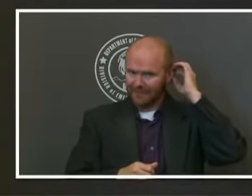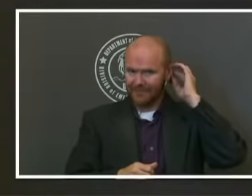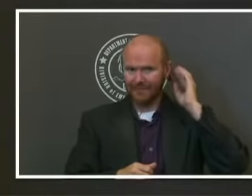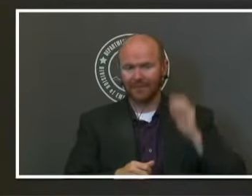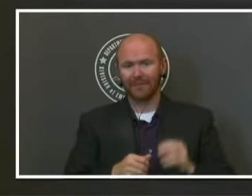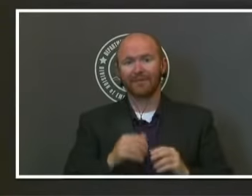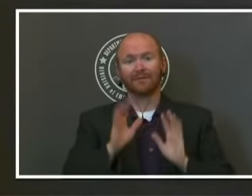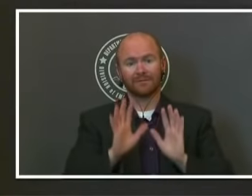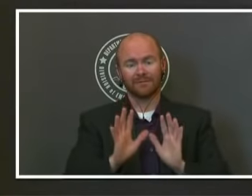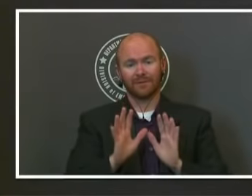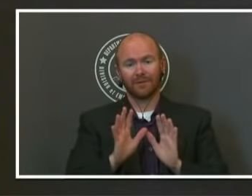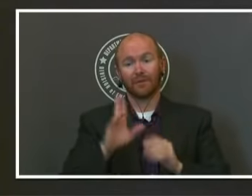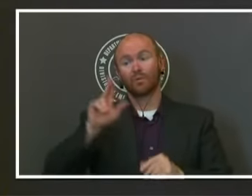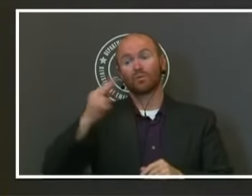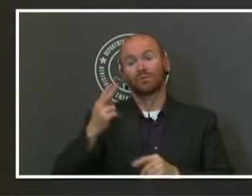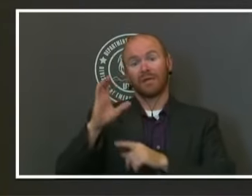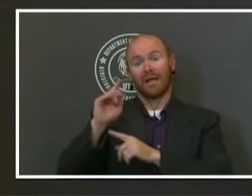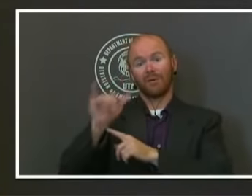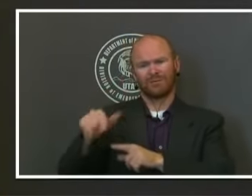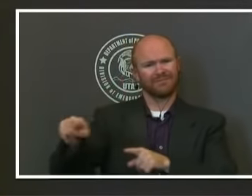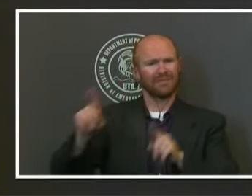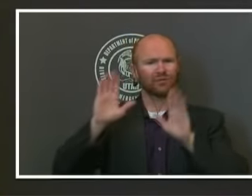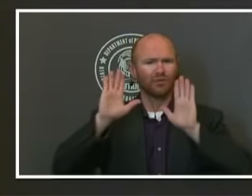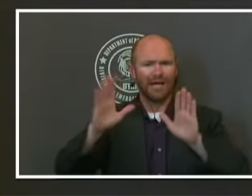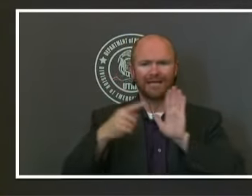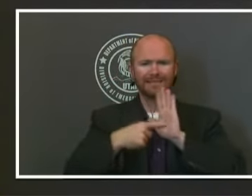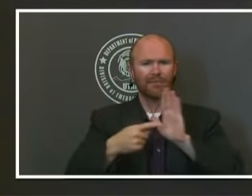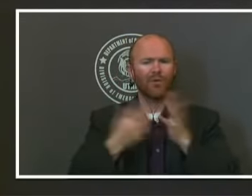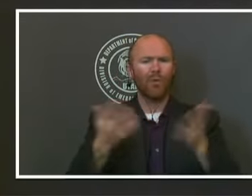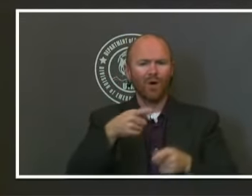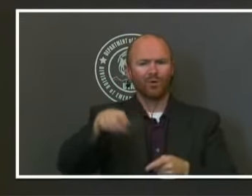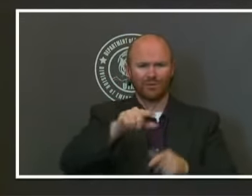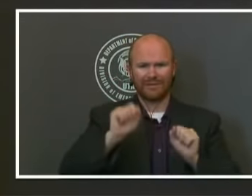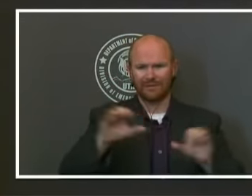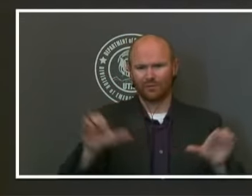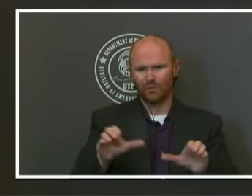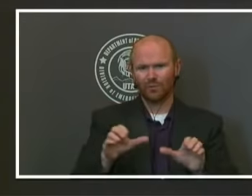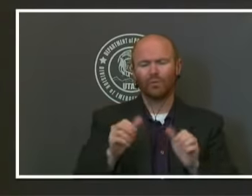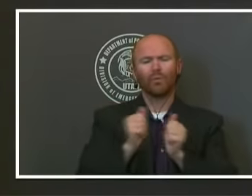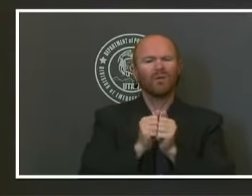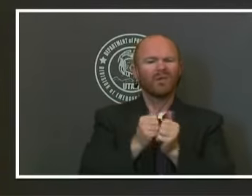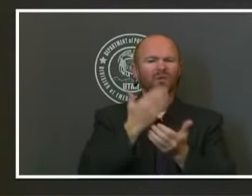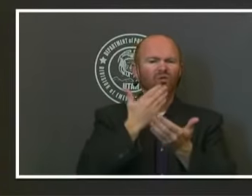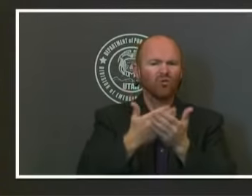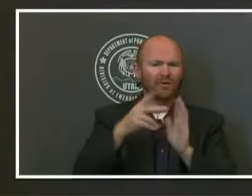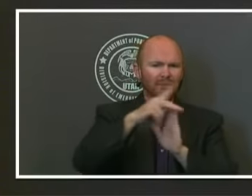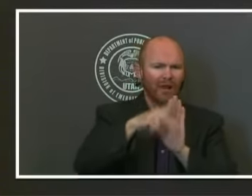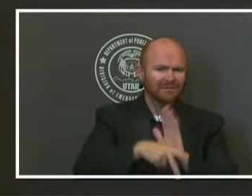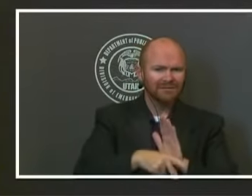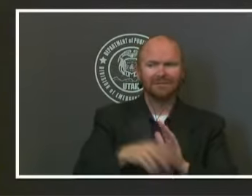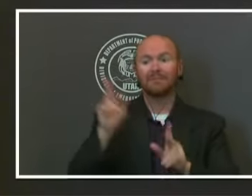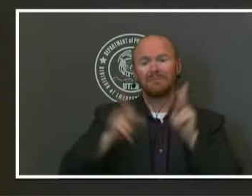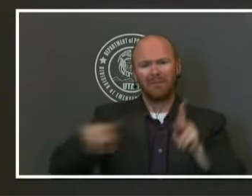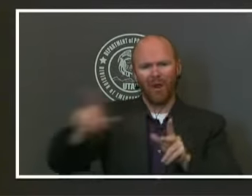so you county is a great example of what can be done through